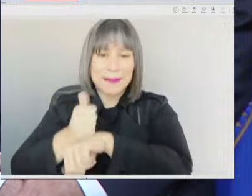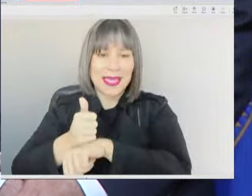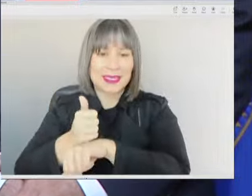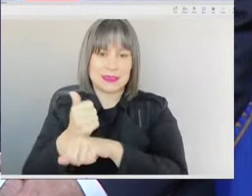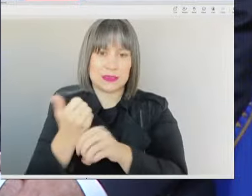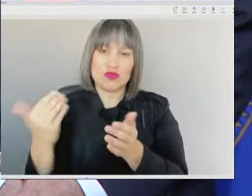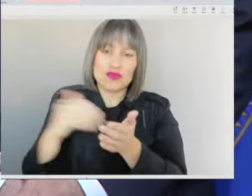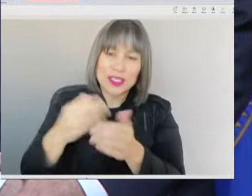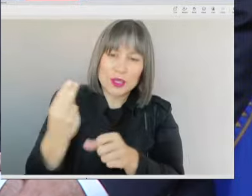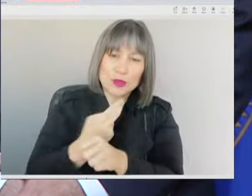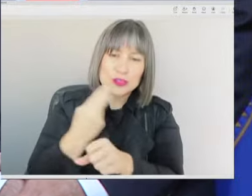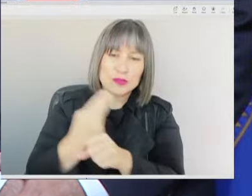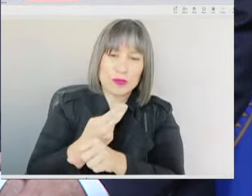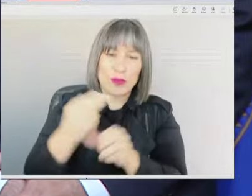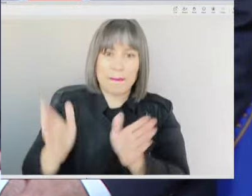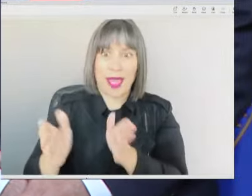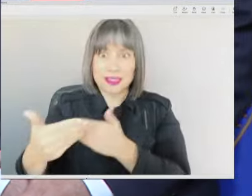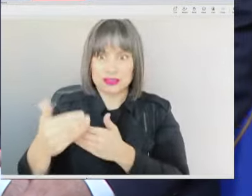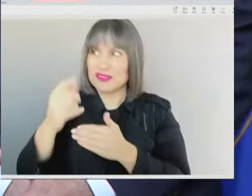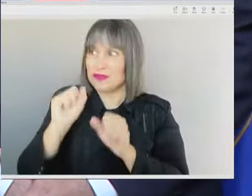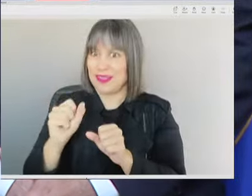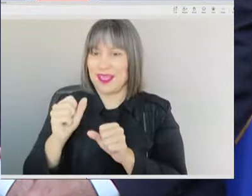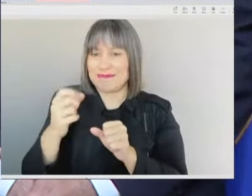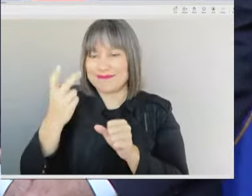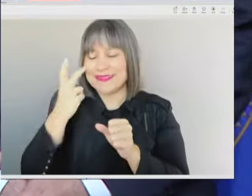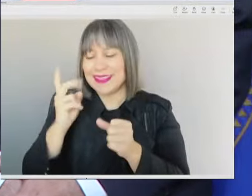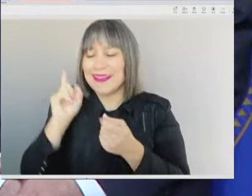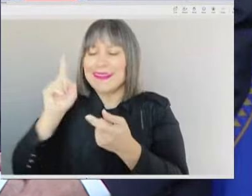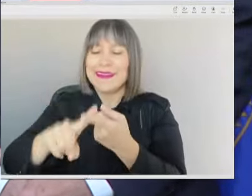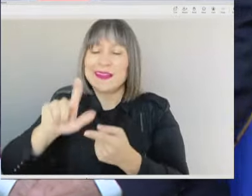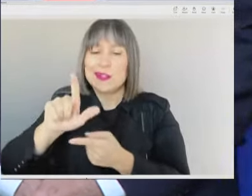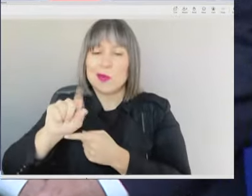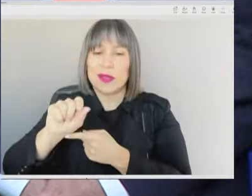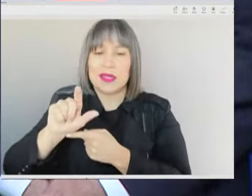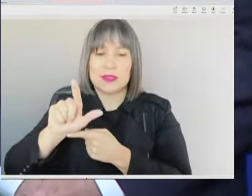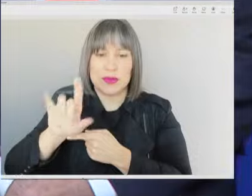you'll see through 2028. This is especially exciting as we modernize Medicaid and move